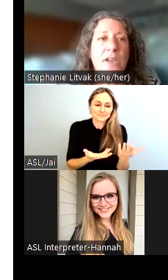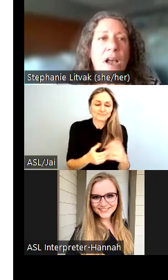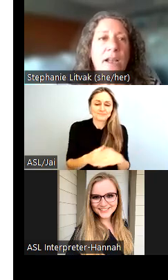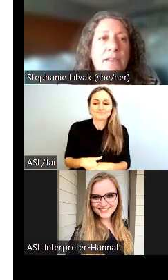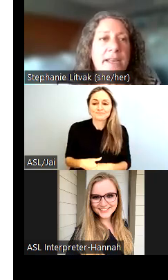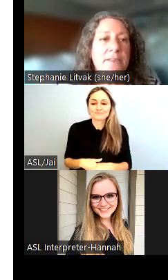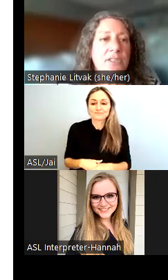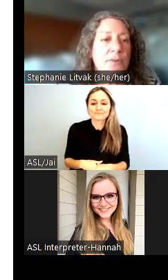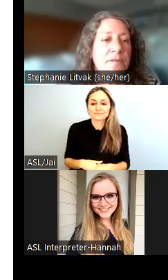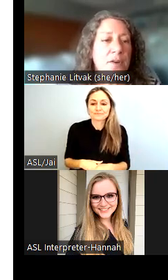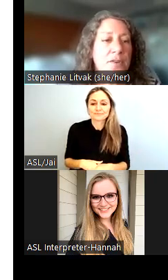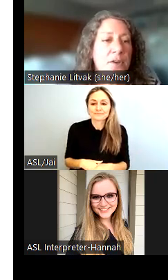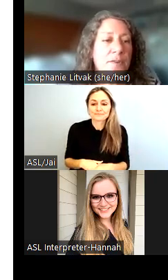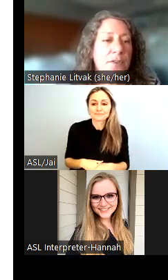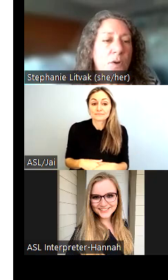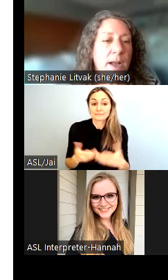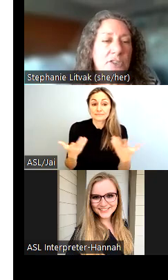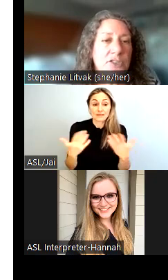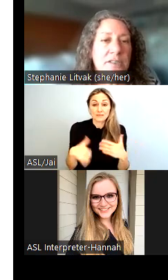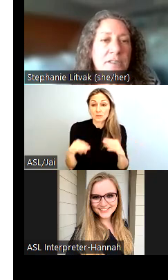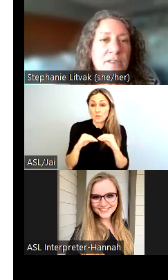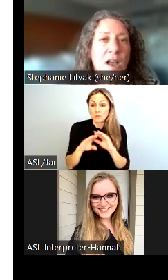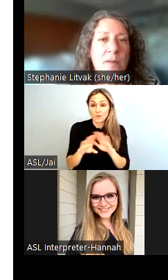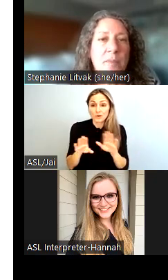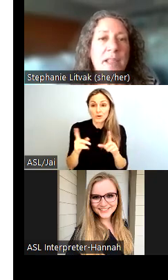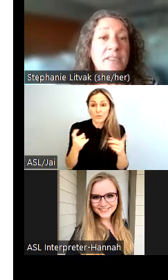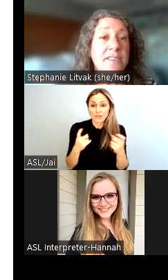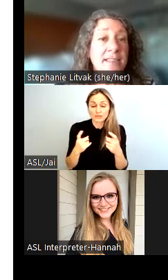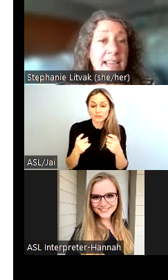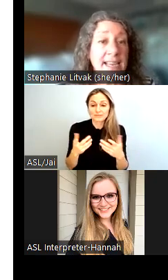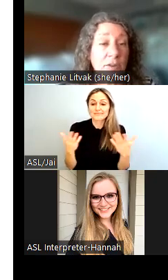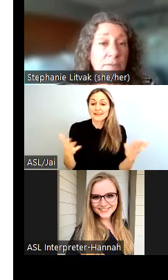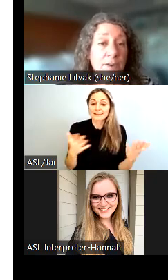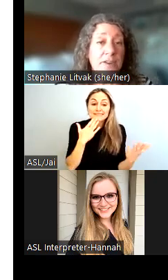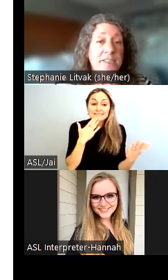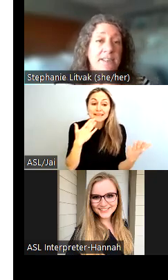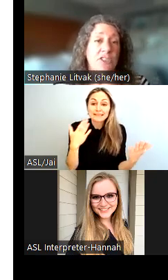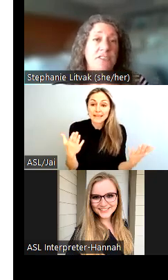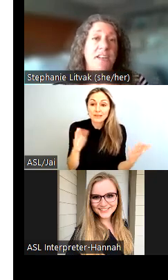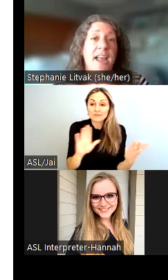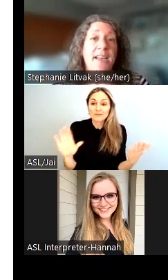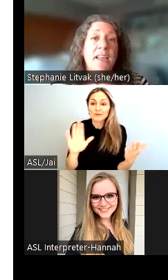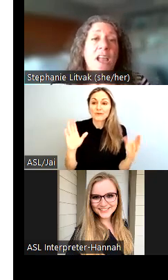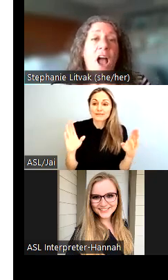And I'd like to, if there are no further questions, I would like to say thank you for your attention today.